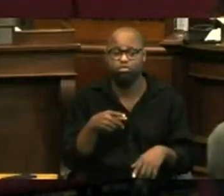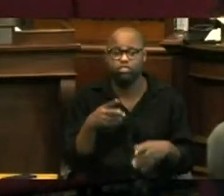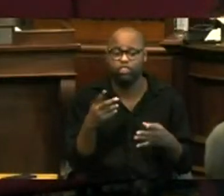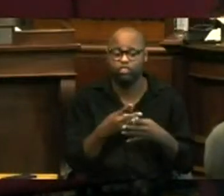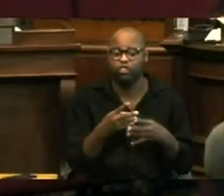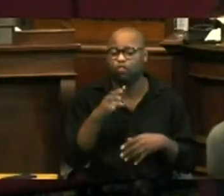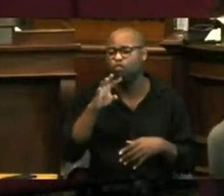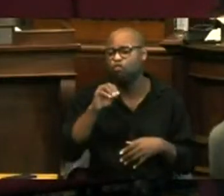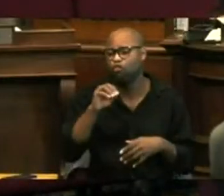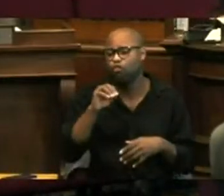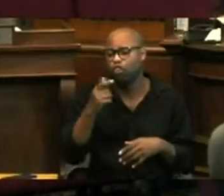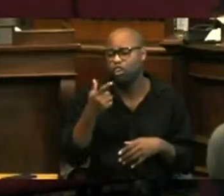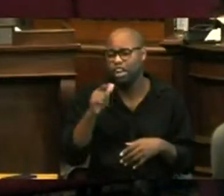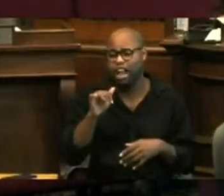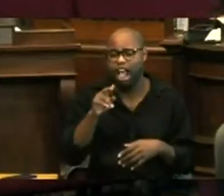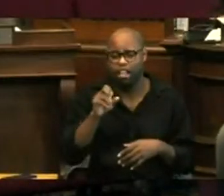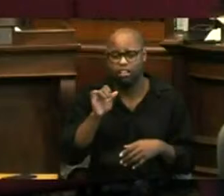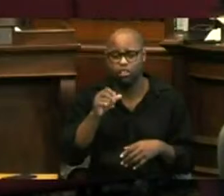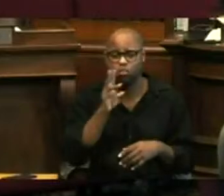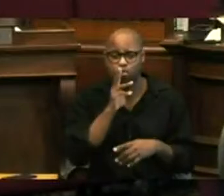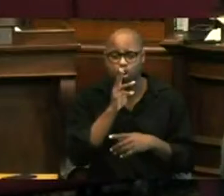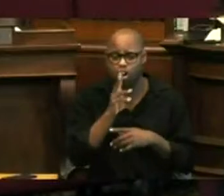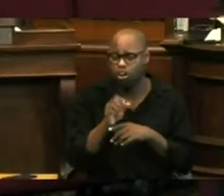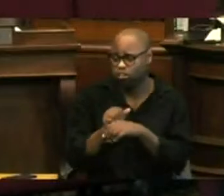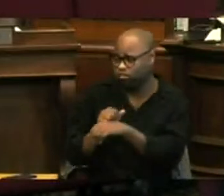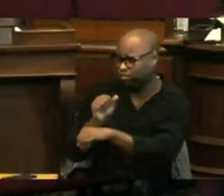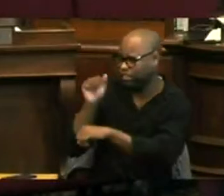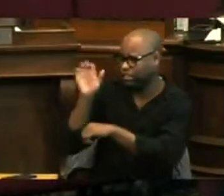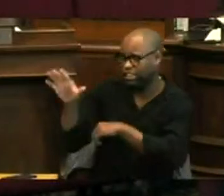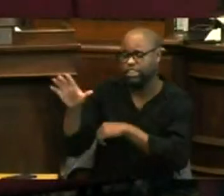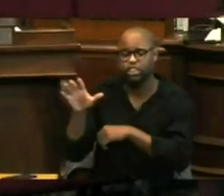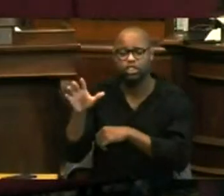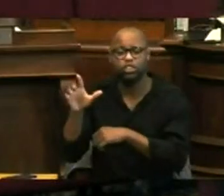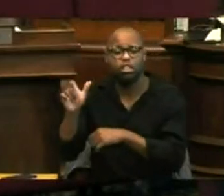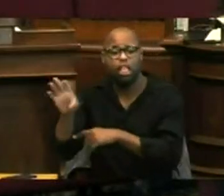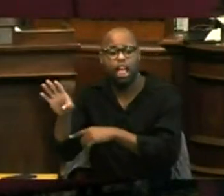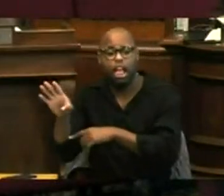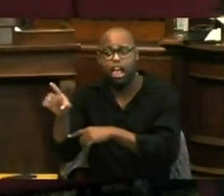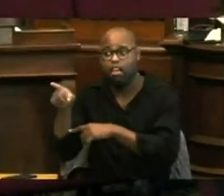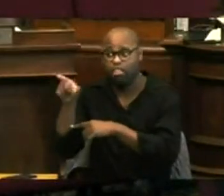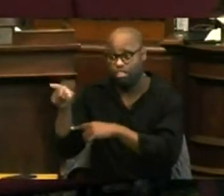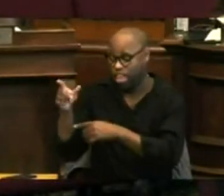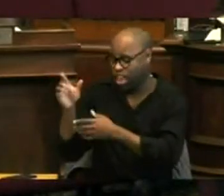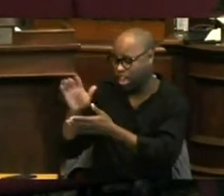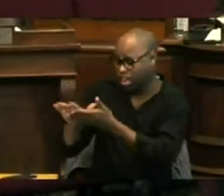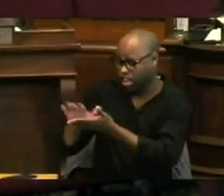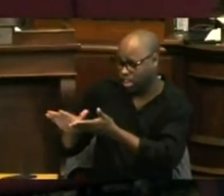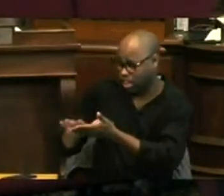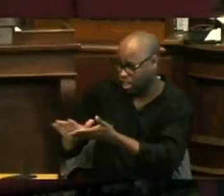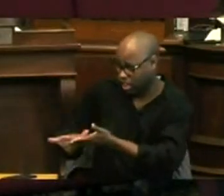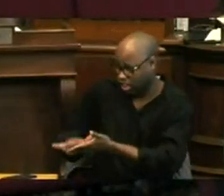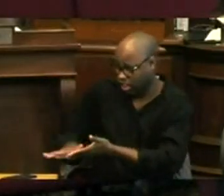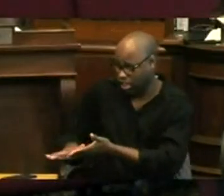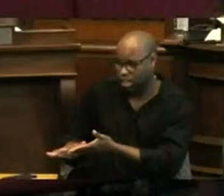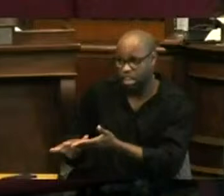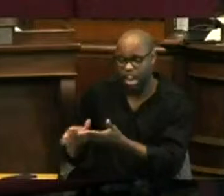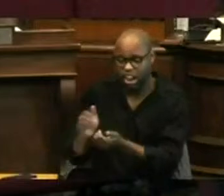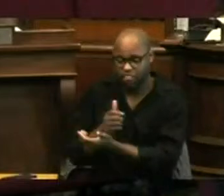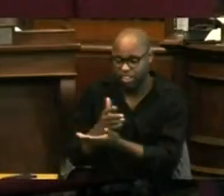literally have to take this filter and filter about 40 gallons of water through this